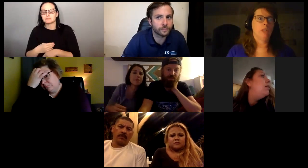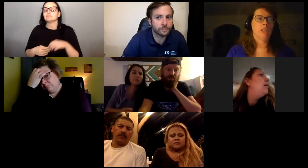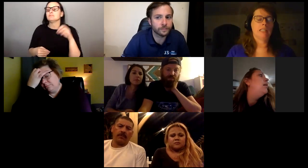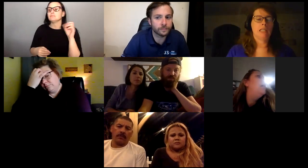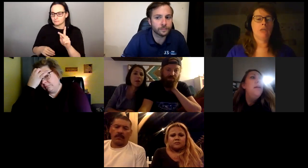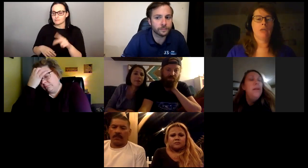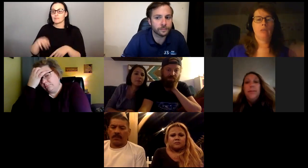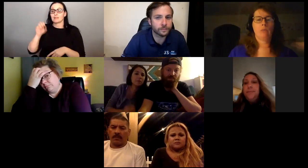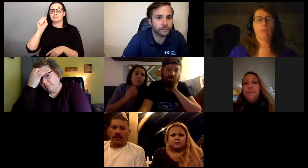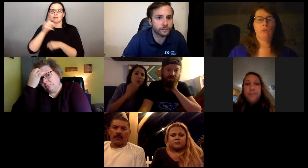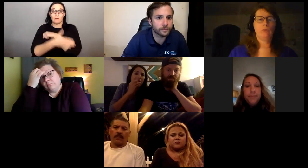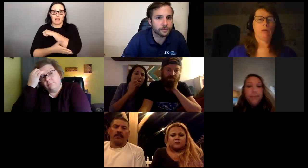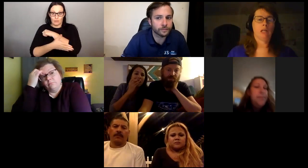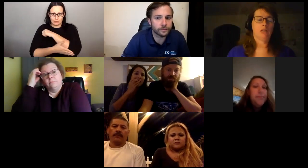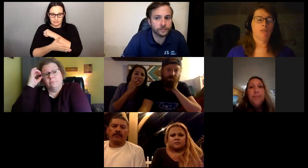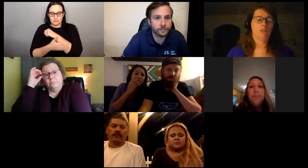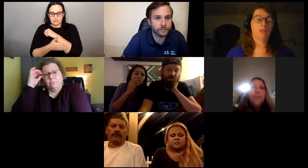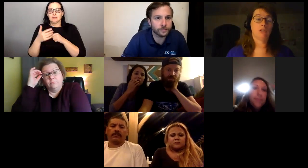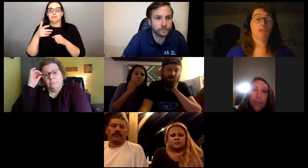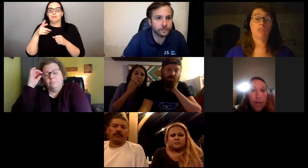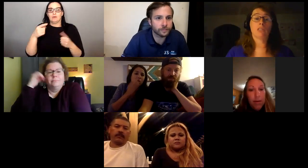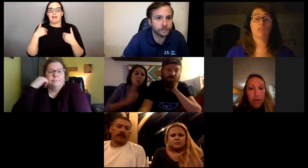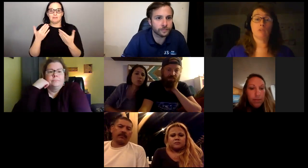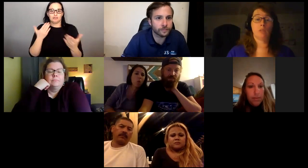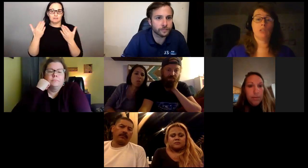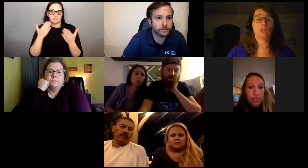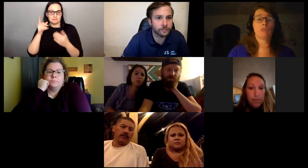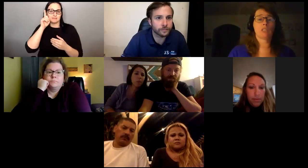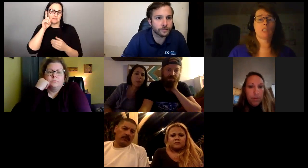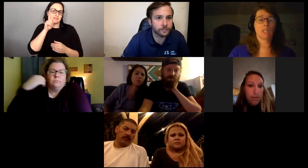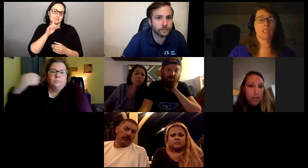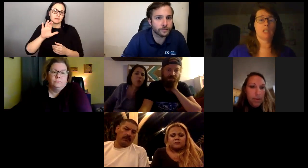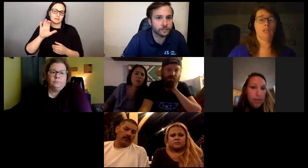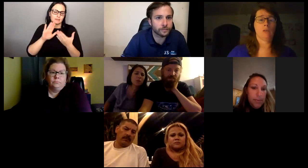san diego county you have the services of deaf community